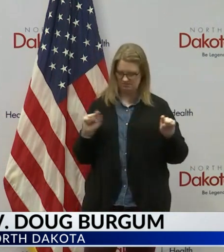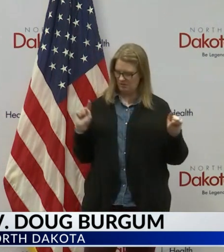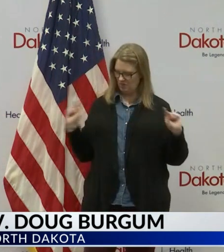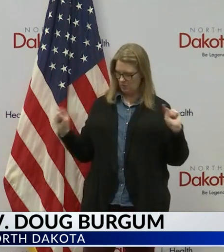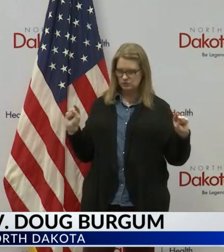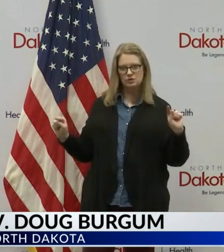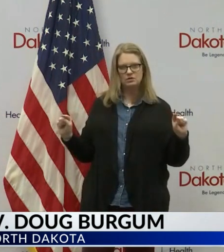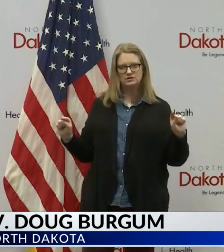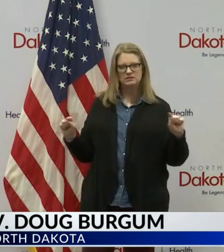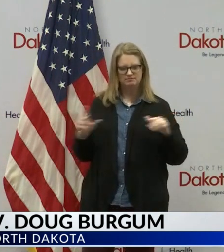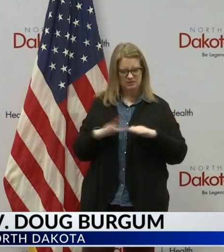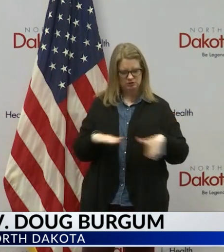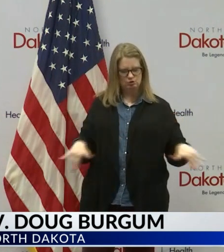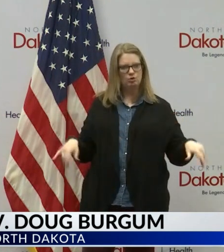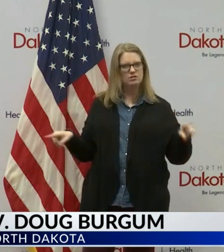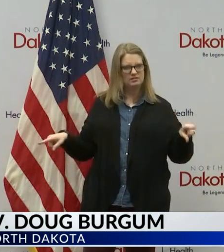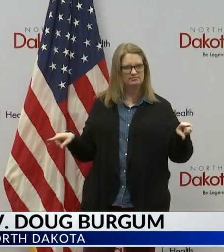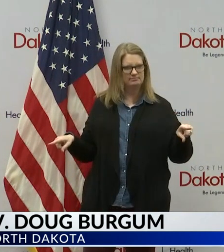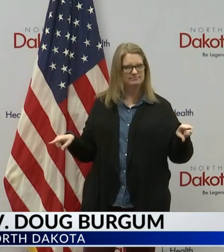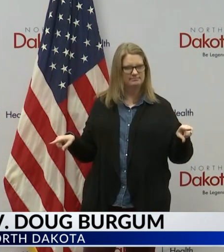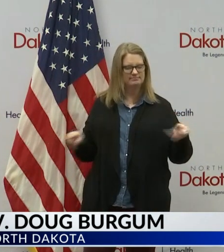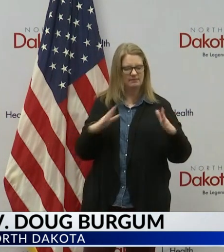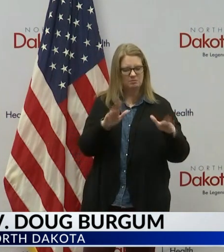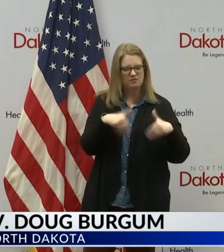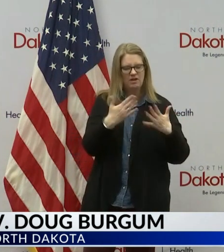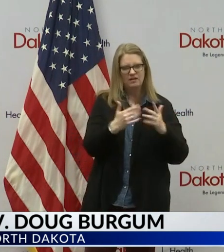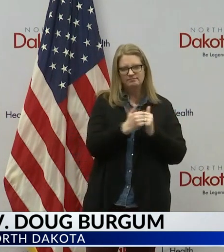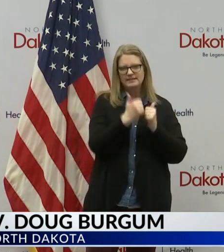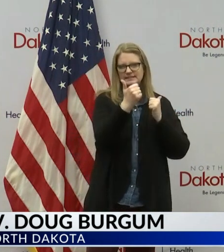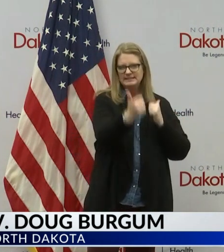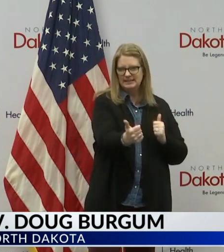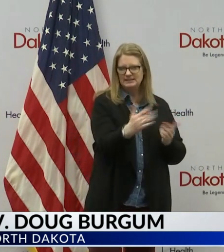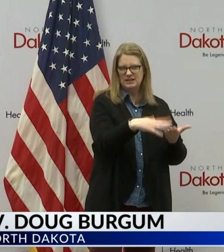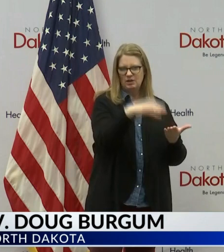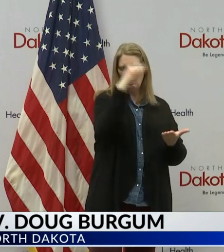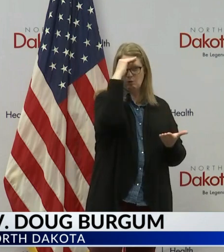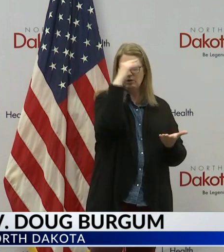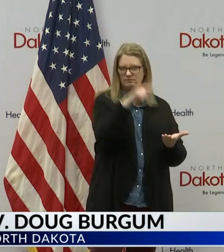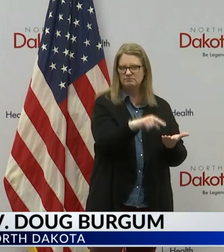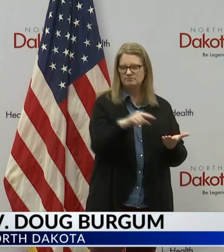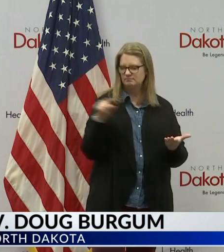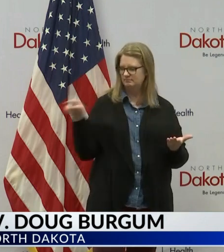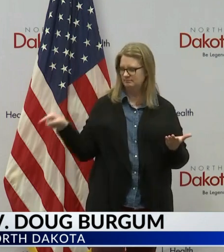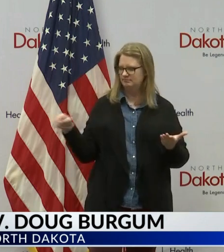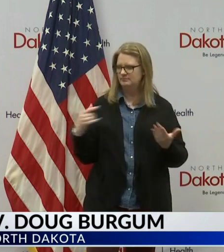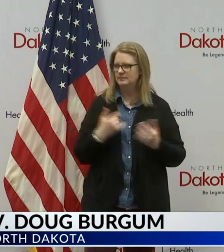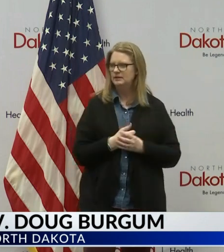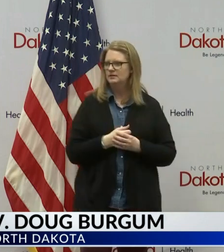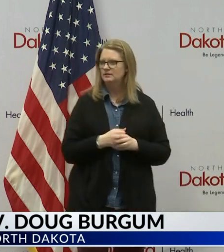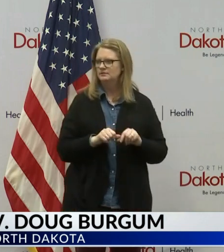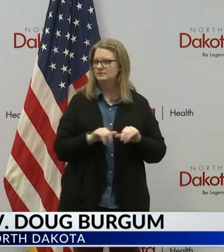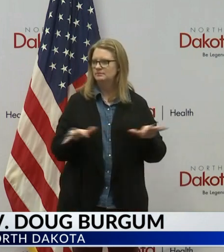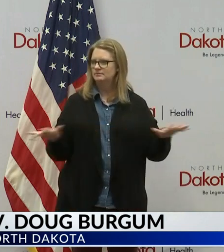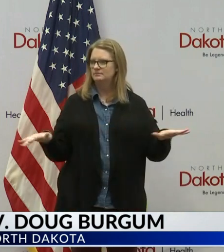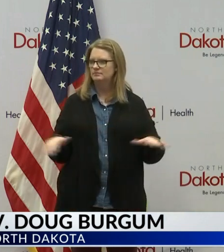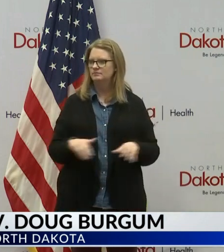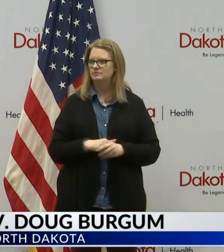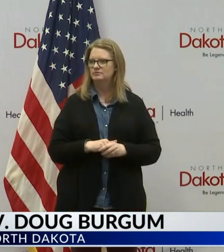WE KNOW ELEMENTARY SCHOOLS ON THESE BASES AND THANKS TO DPI AND EVERYBODY WORKING TO ENSURE THAT THE CHILDREN OF THOSE MILITARY MEMBERS ARE GETTING